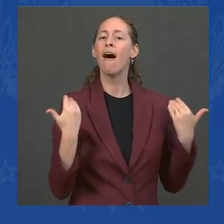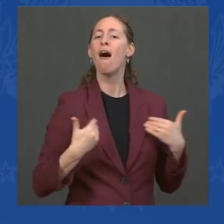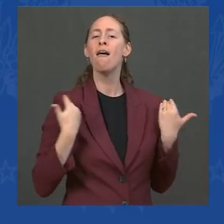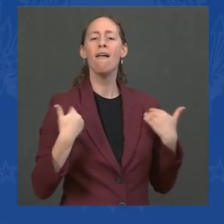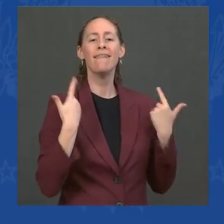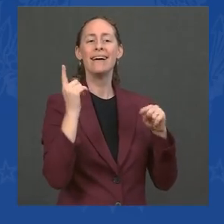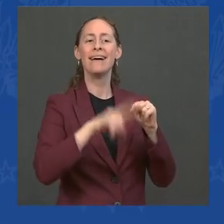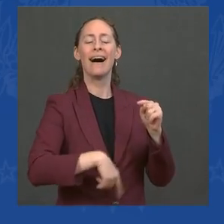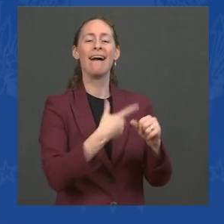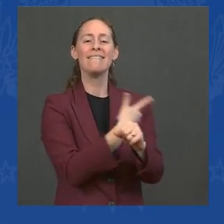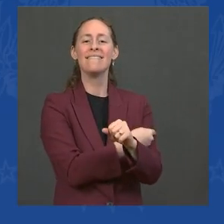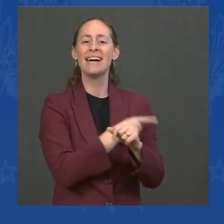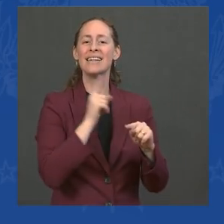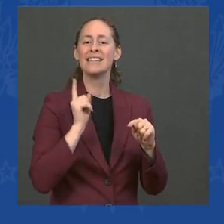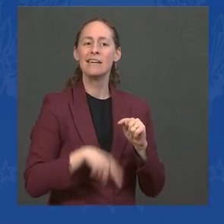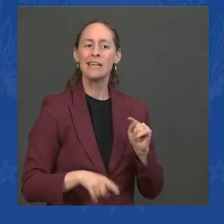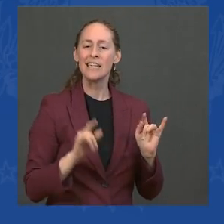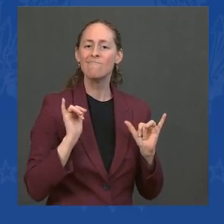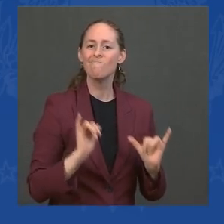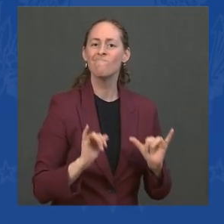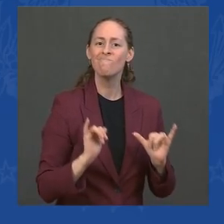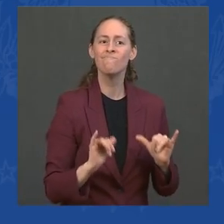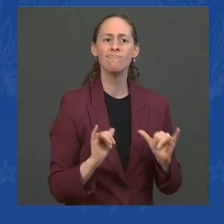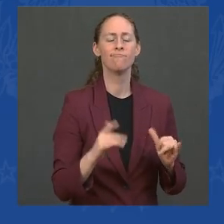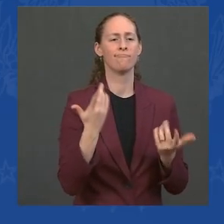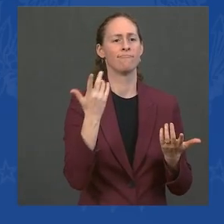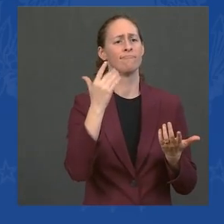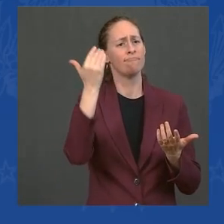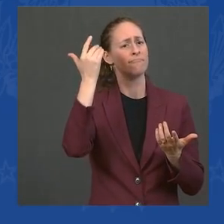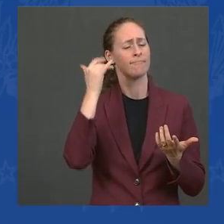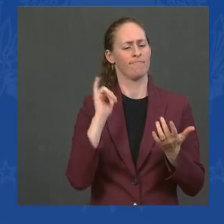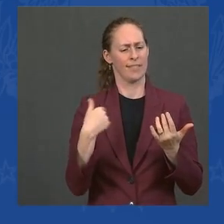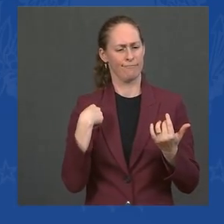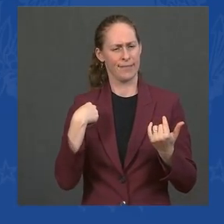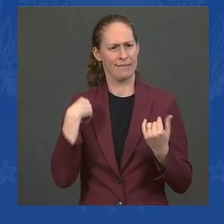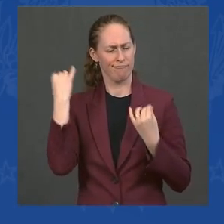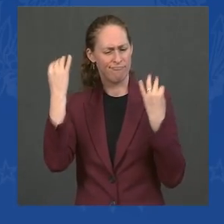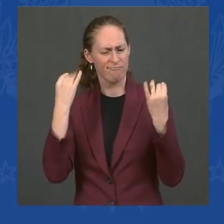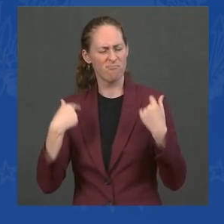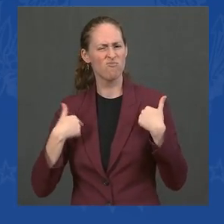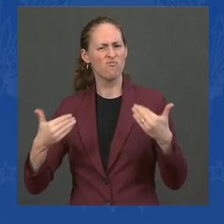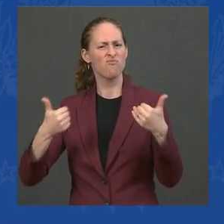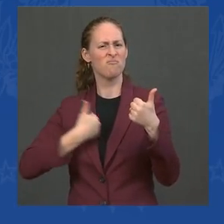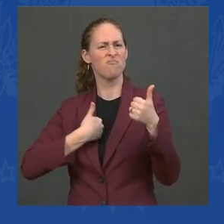We are all making personal choices to get vaccinated. Everyone has a different story.